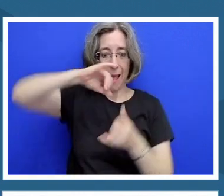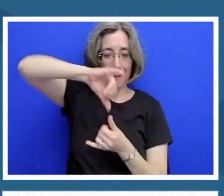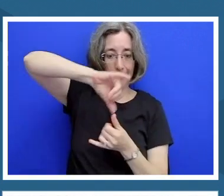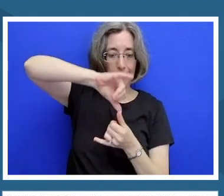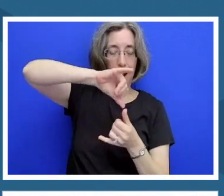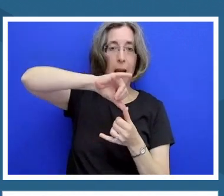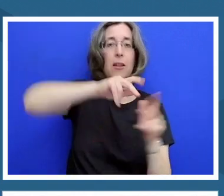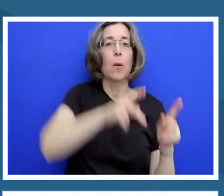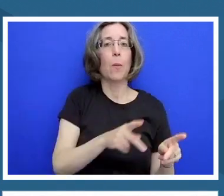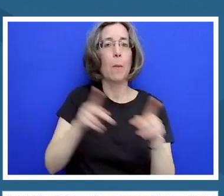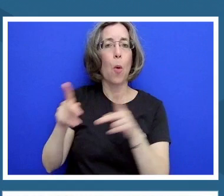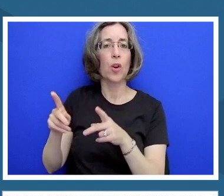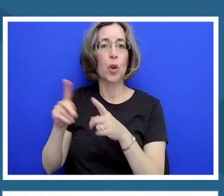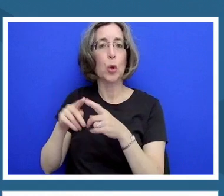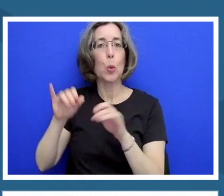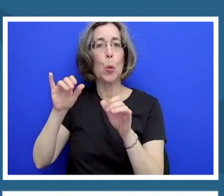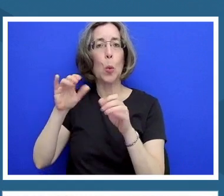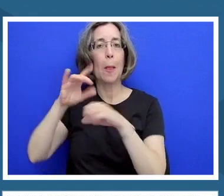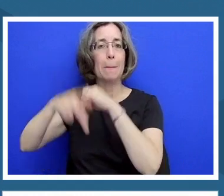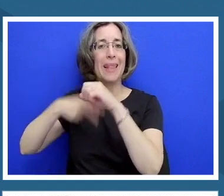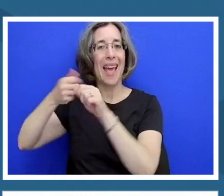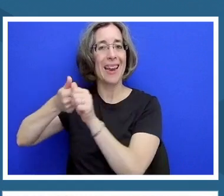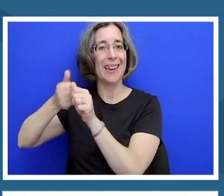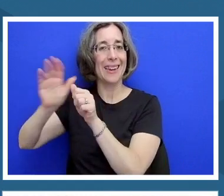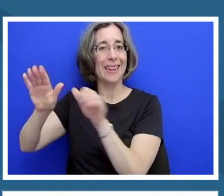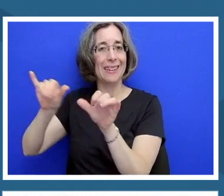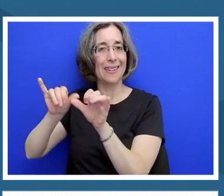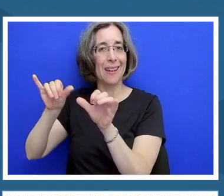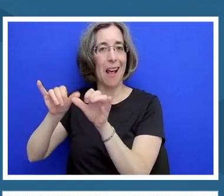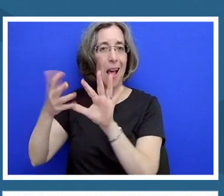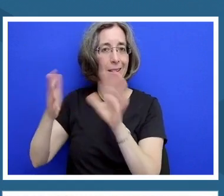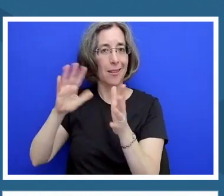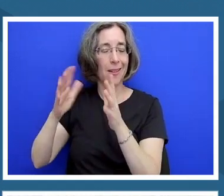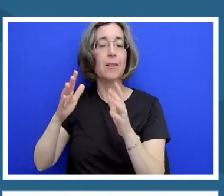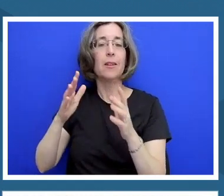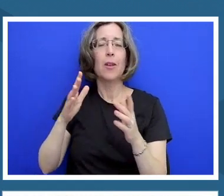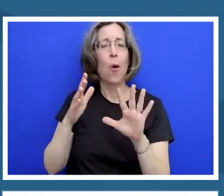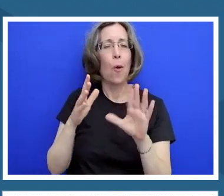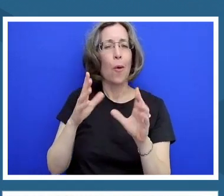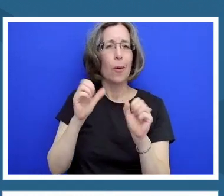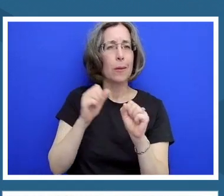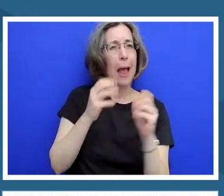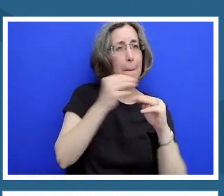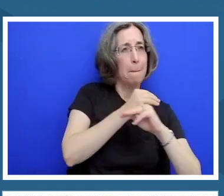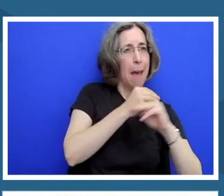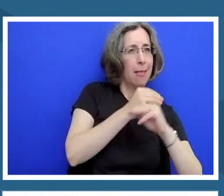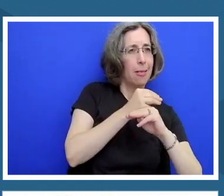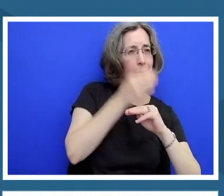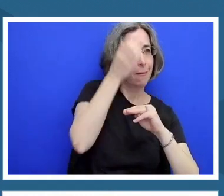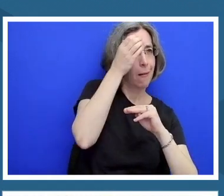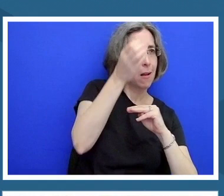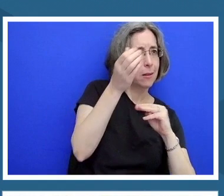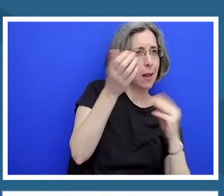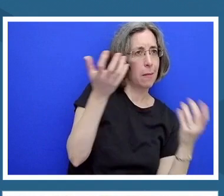integrating your mathematical thinking with your systems thinking with science